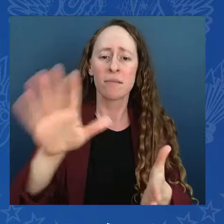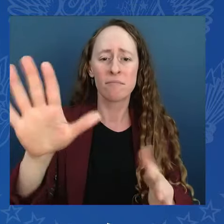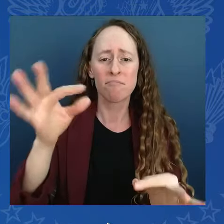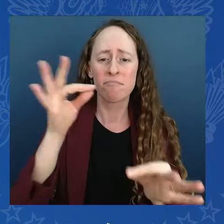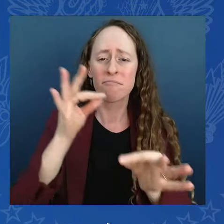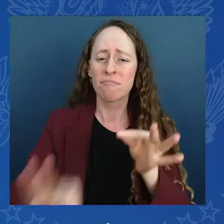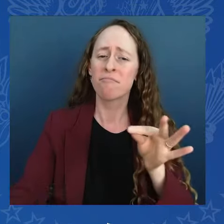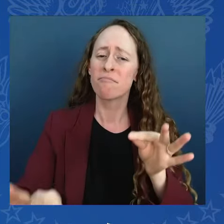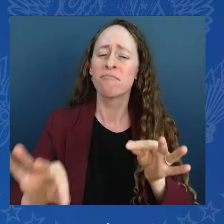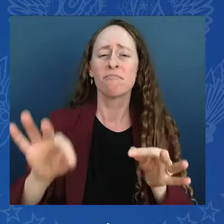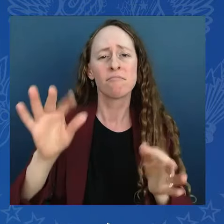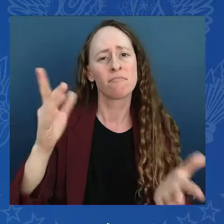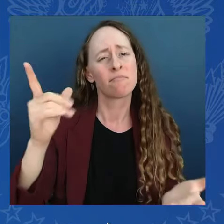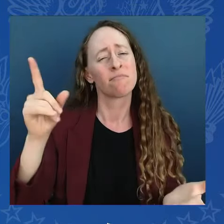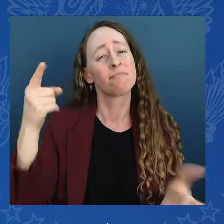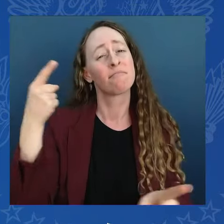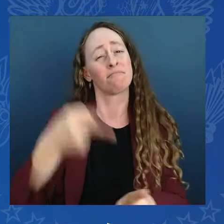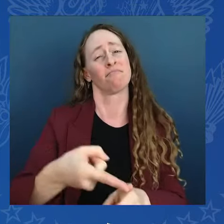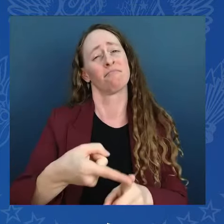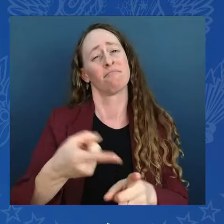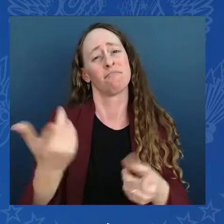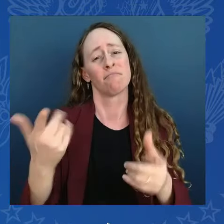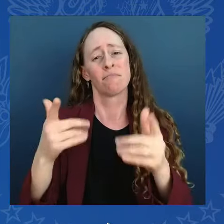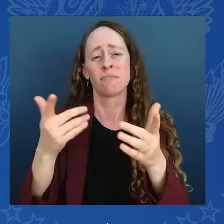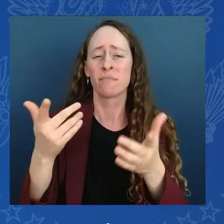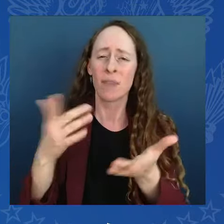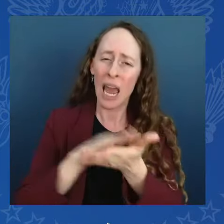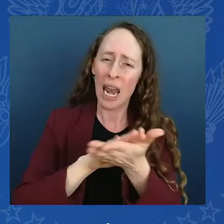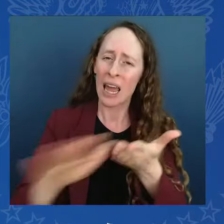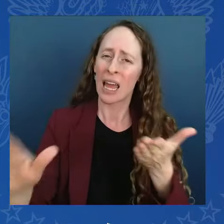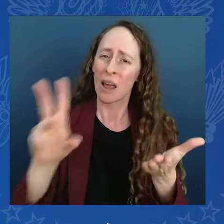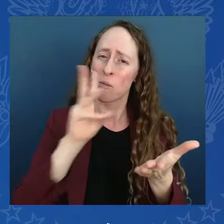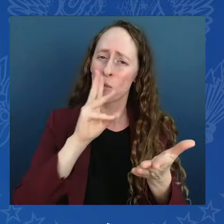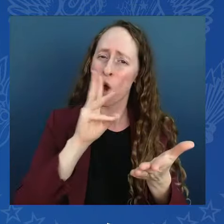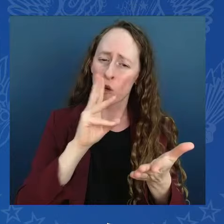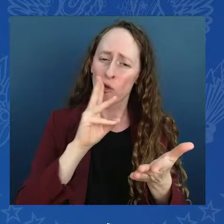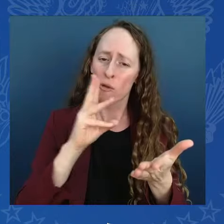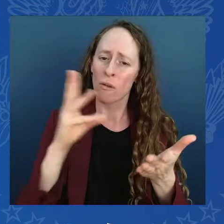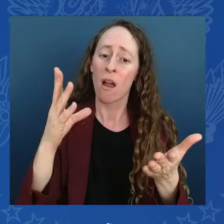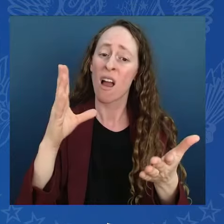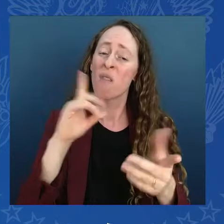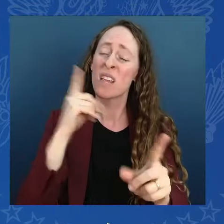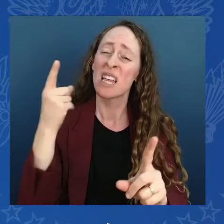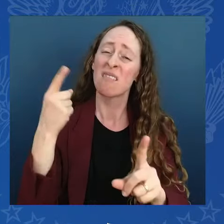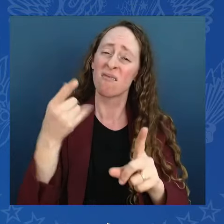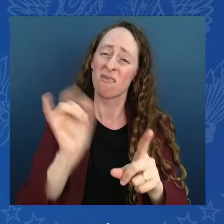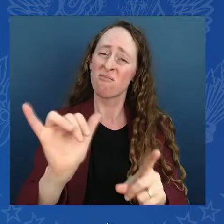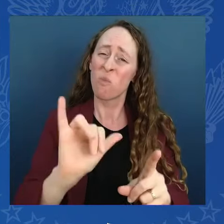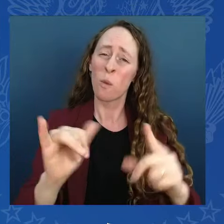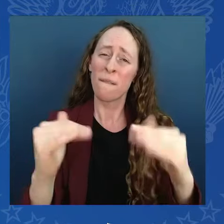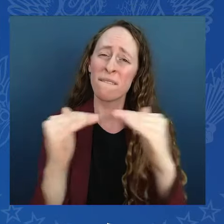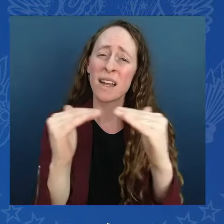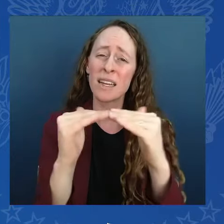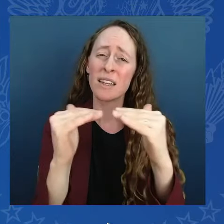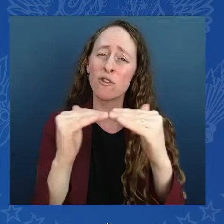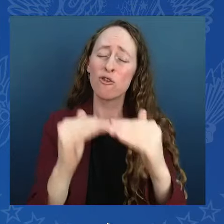This is also about fairness. Natio- -- nationally, I'm directing nearly half of this funding